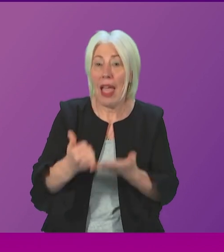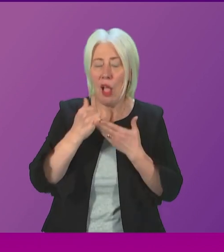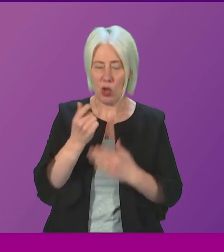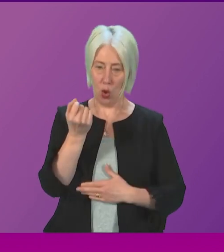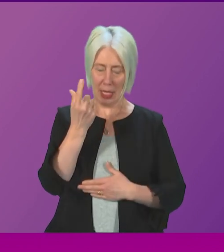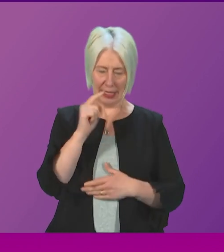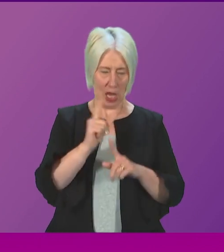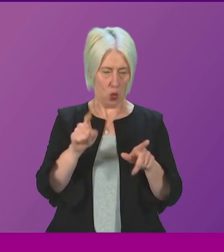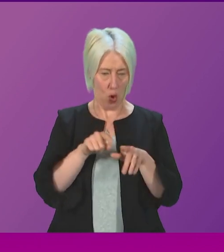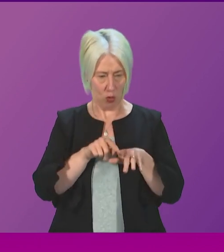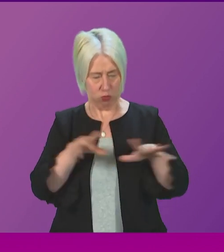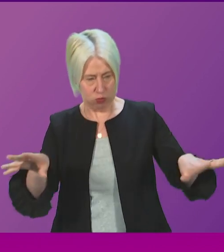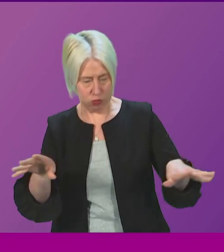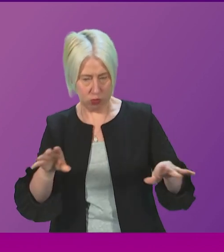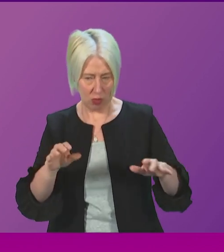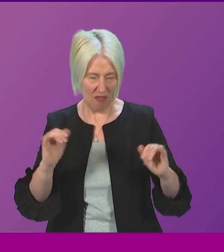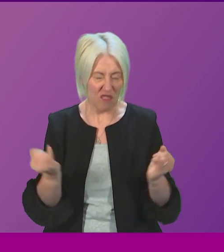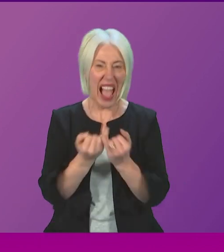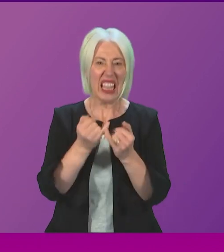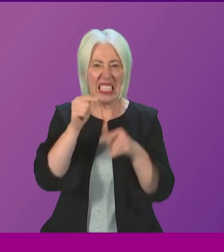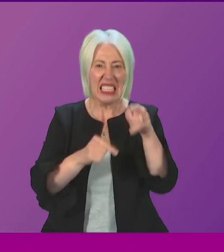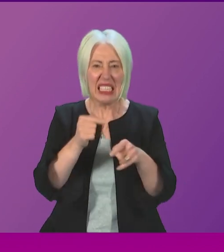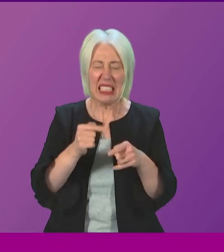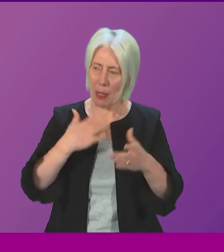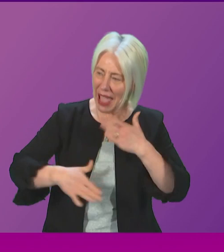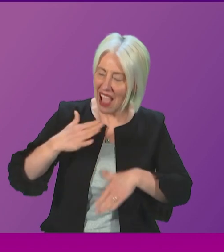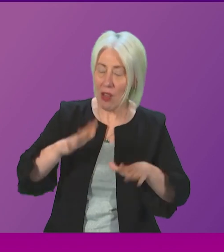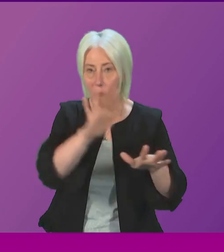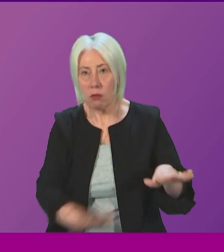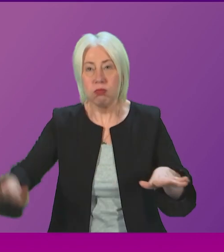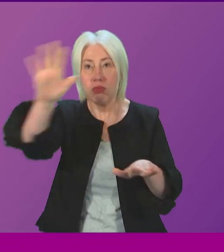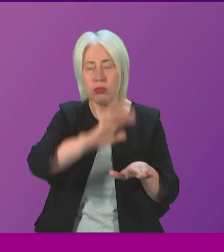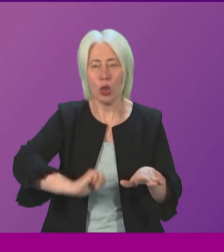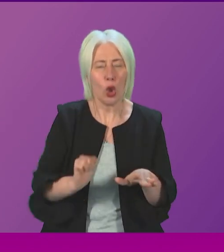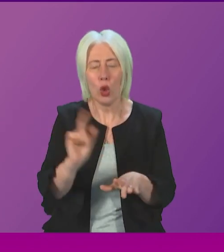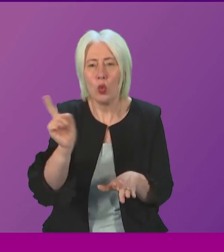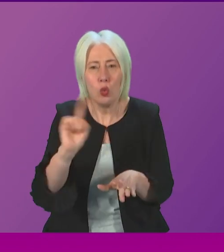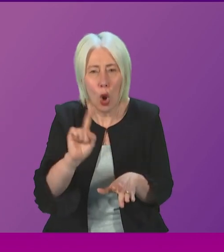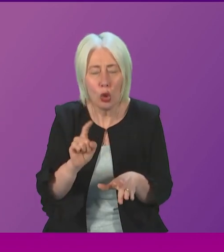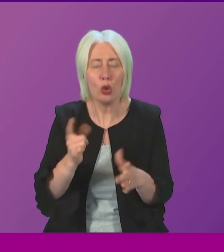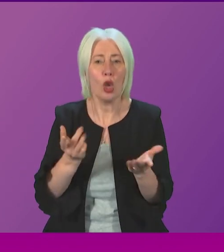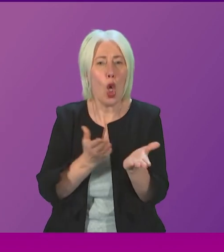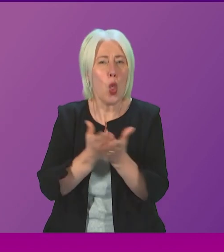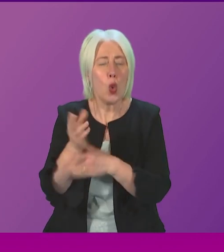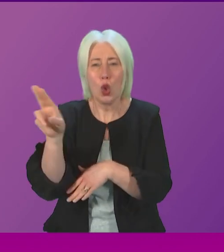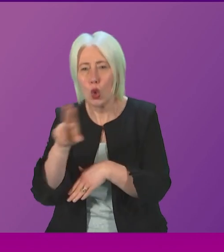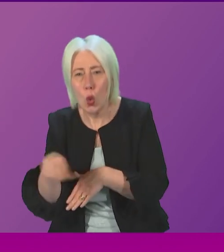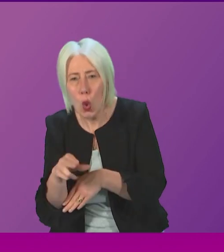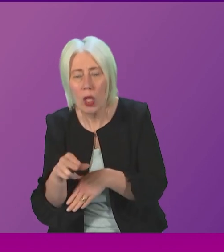the extent of violence and poor behaviour at a national level across schools in Scotland.